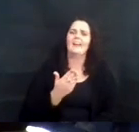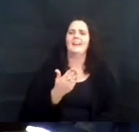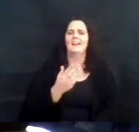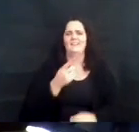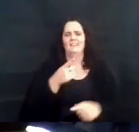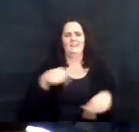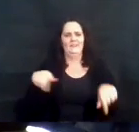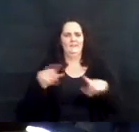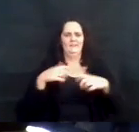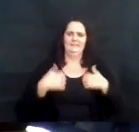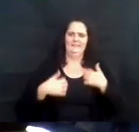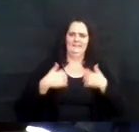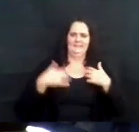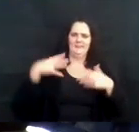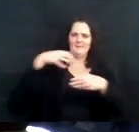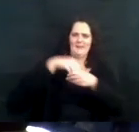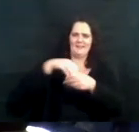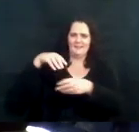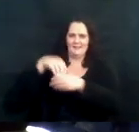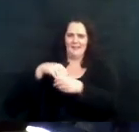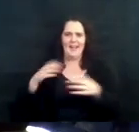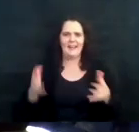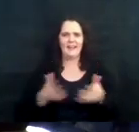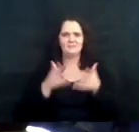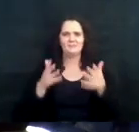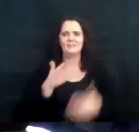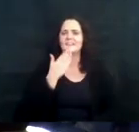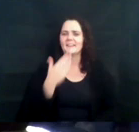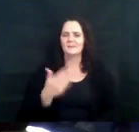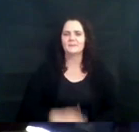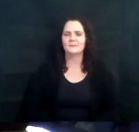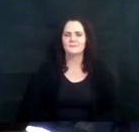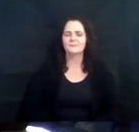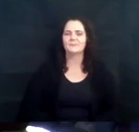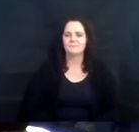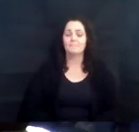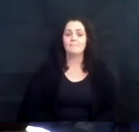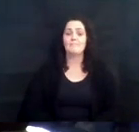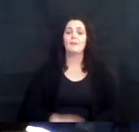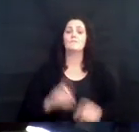wonderful for so thank you for that. Alright, today then, let's talk about the materials that you're going to need and